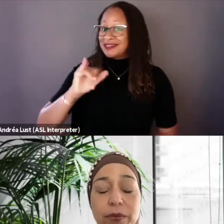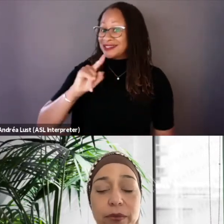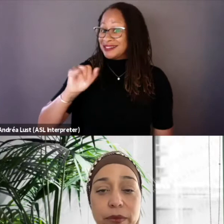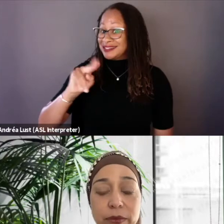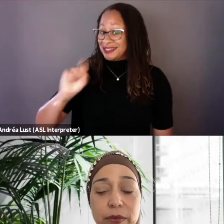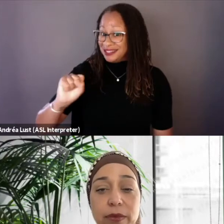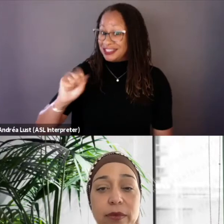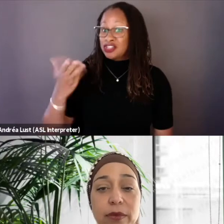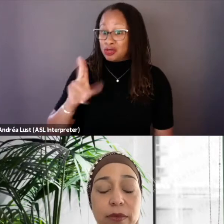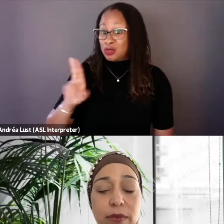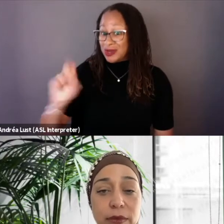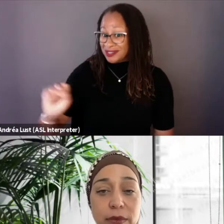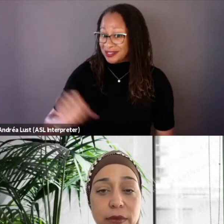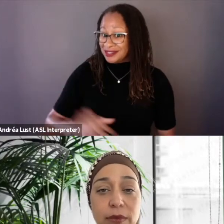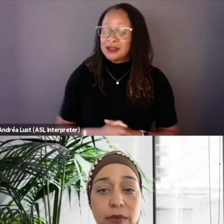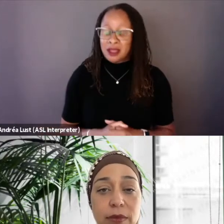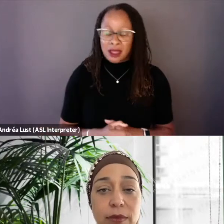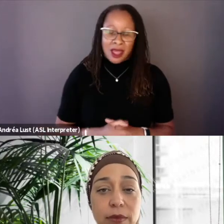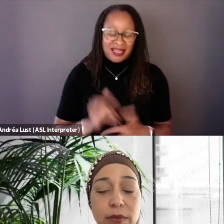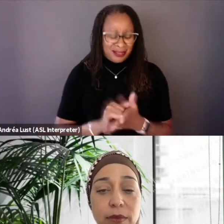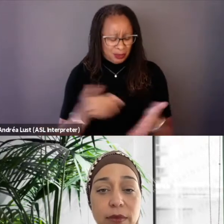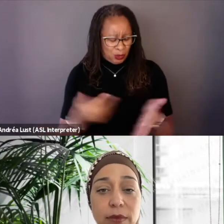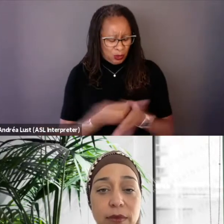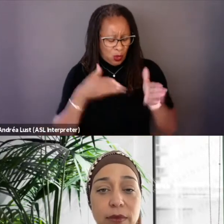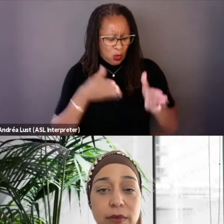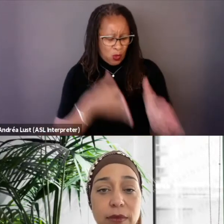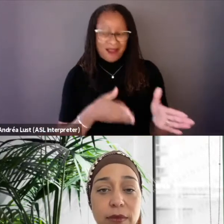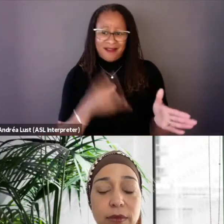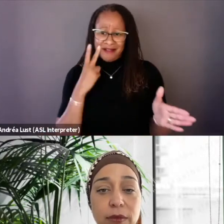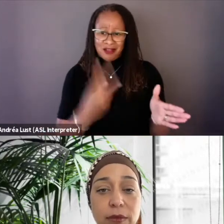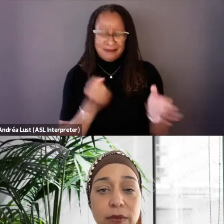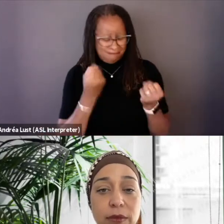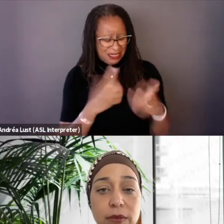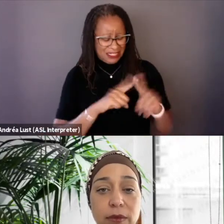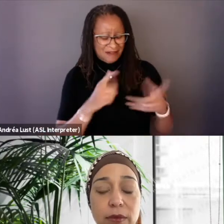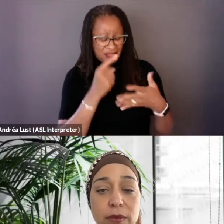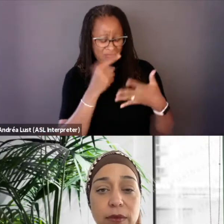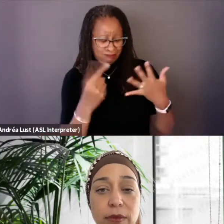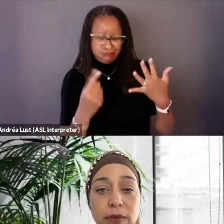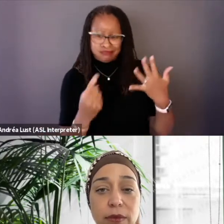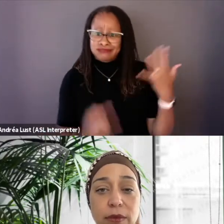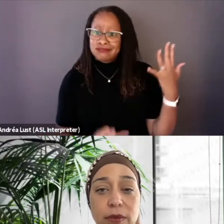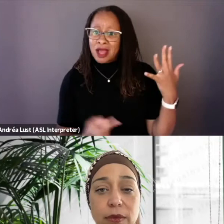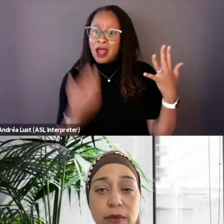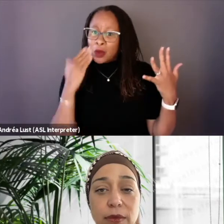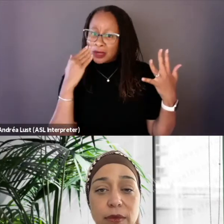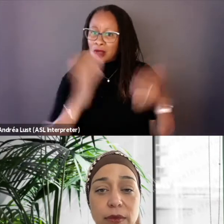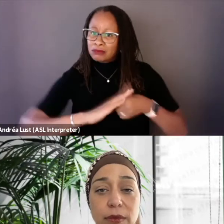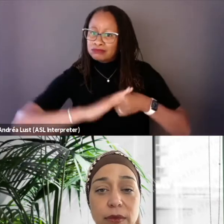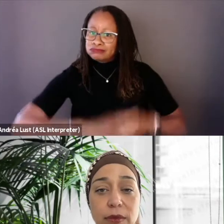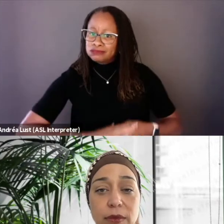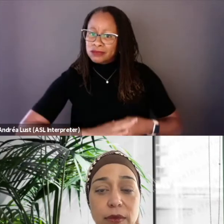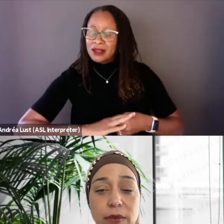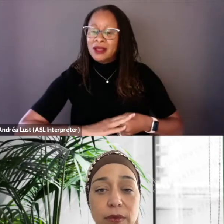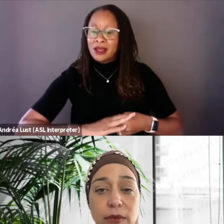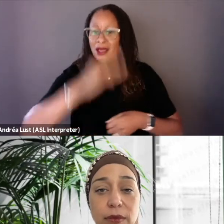is a new way of looking at all these different things that we know sort of oppressed black people over the years.